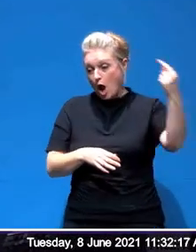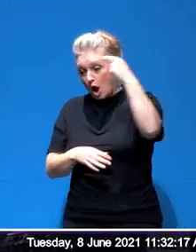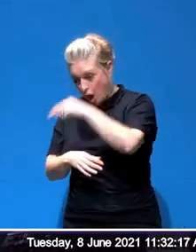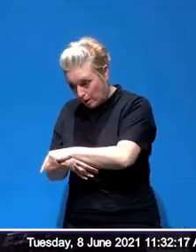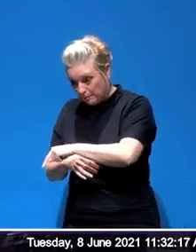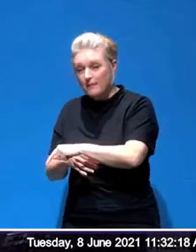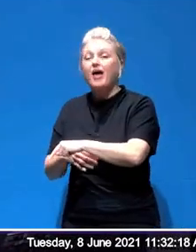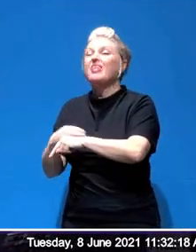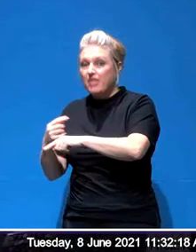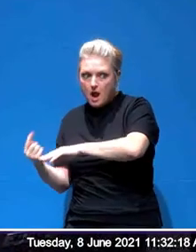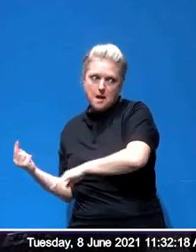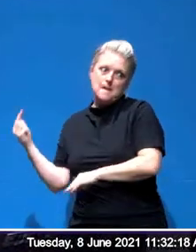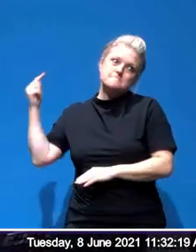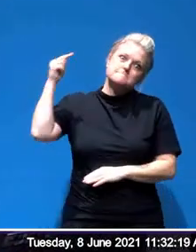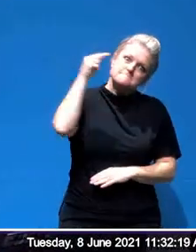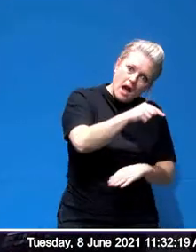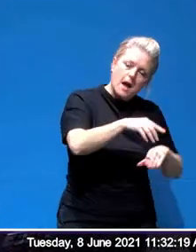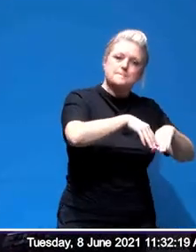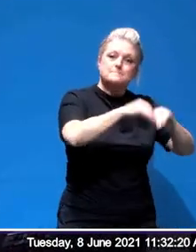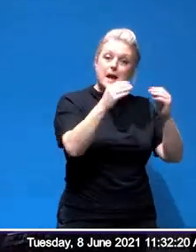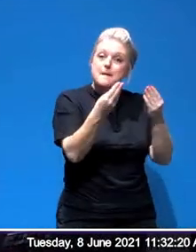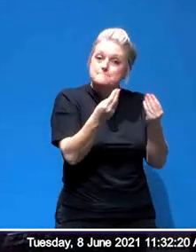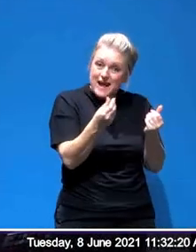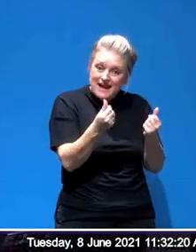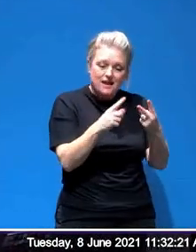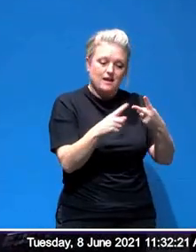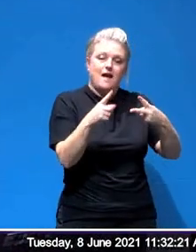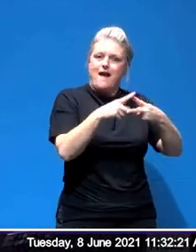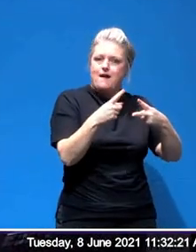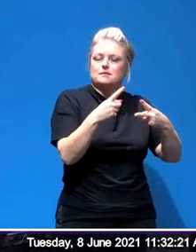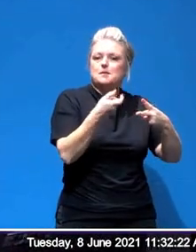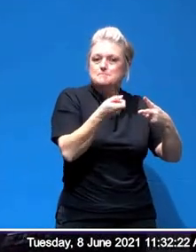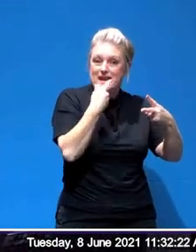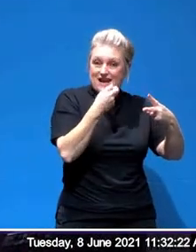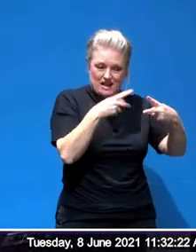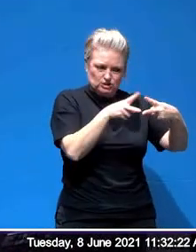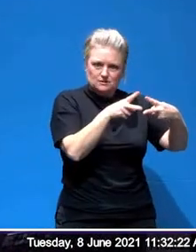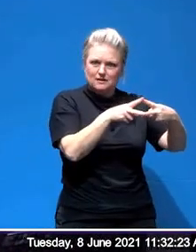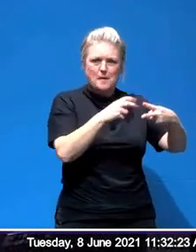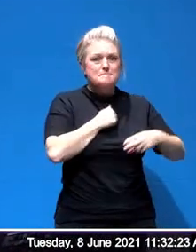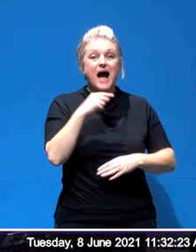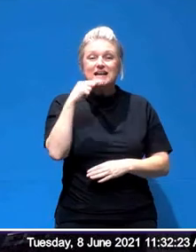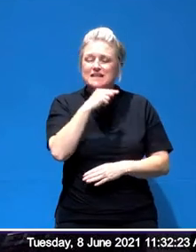and his medication. Obviously, he couldn't go without the medication.